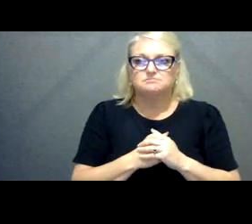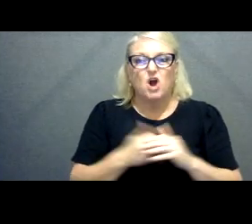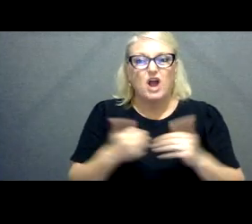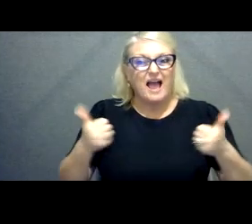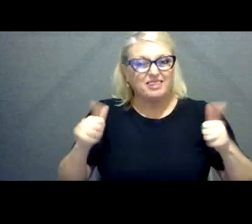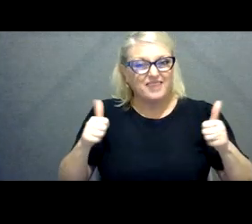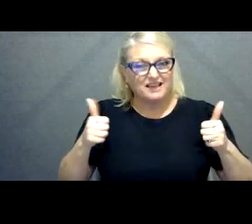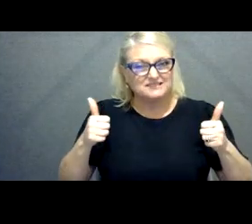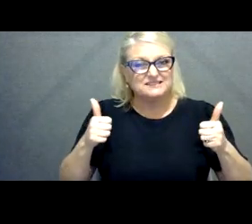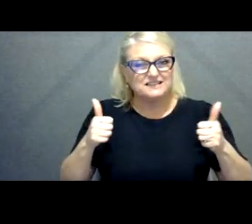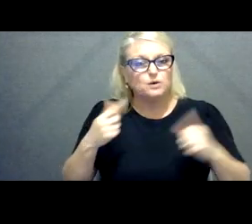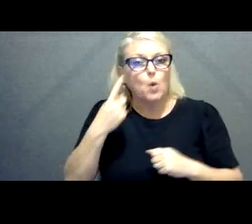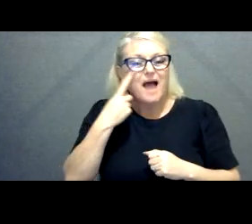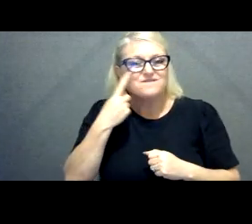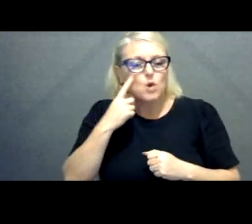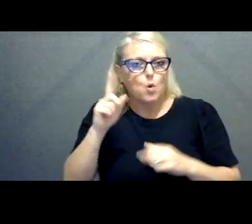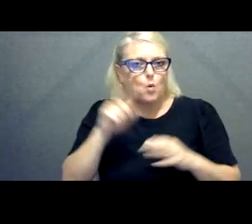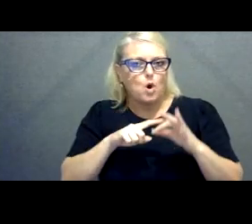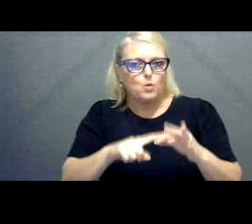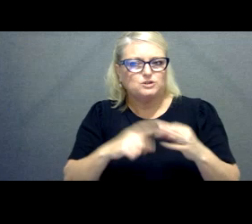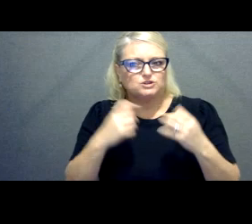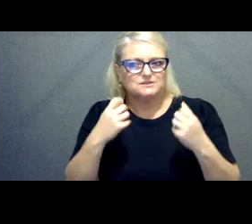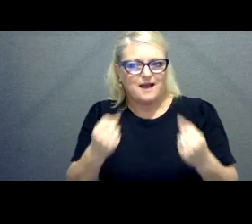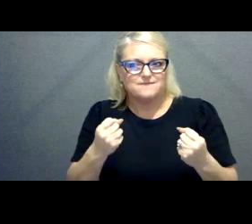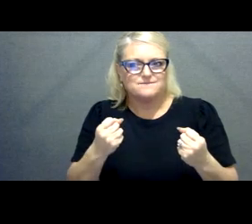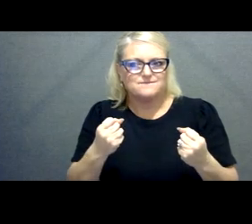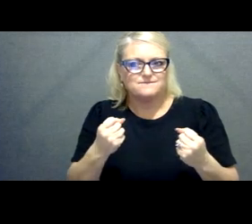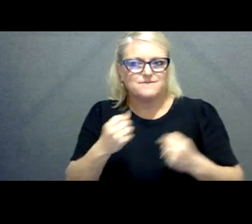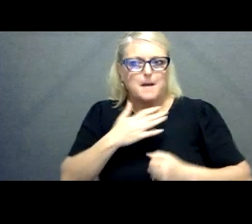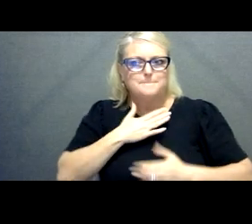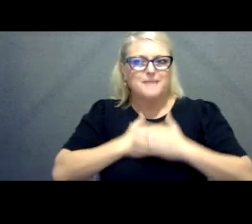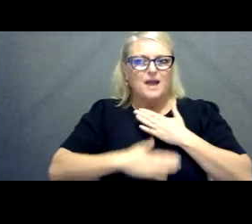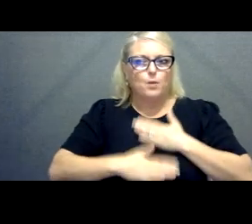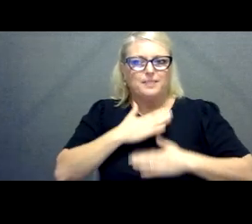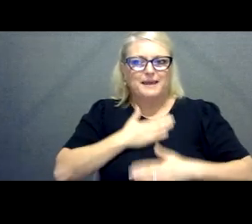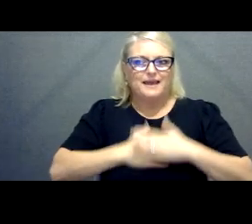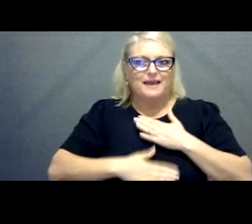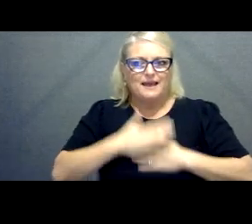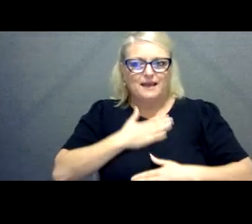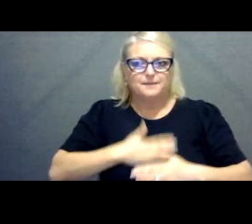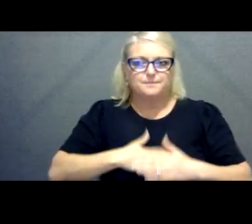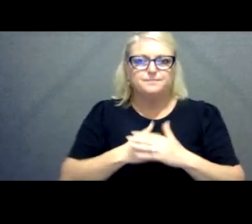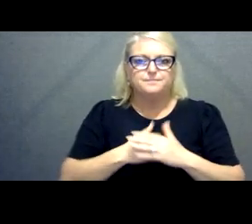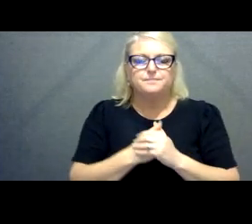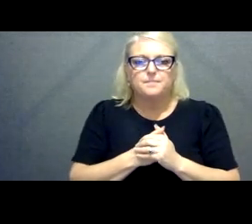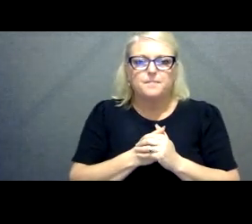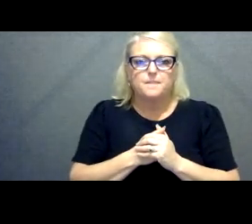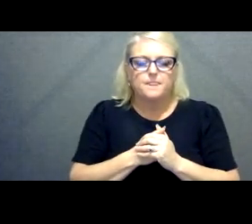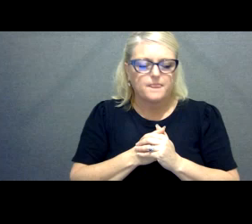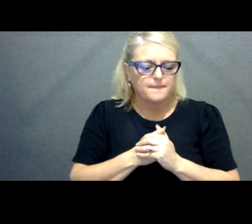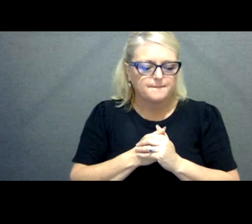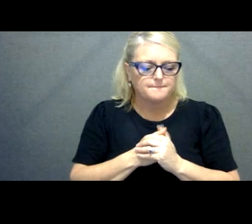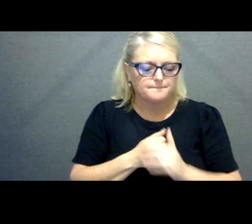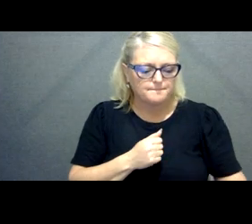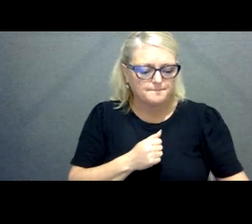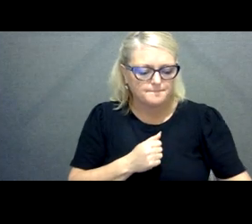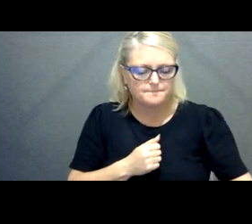what questions we' had come through just bear with me as I and I see all those um all the